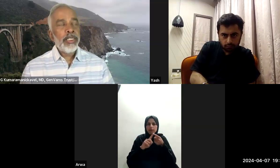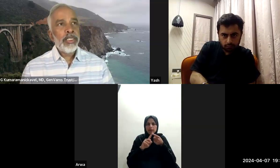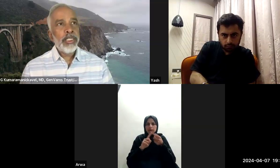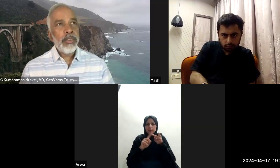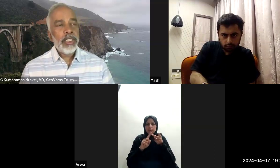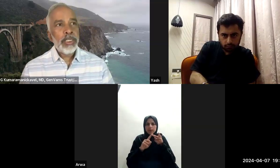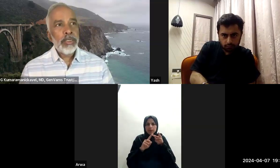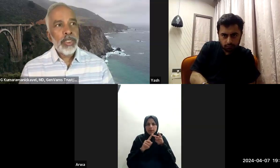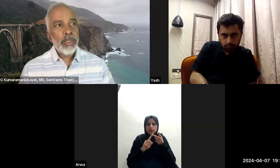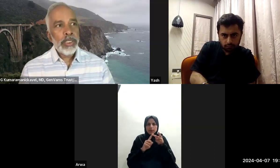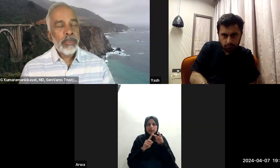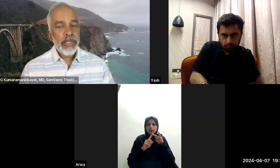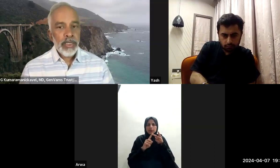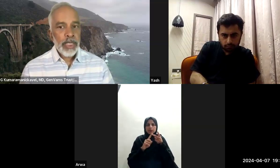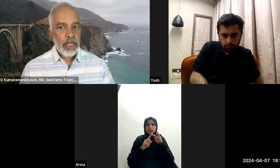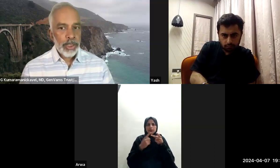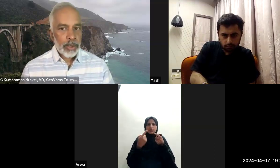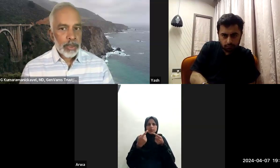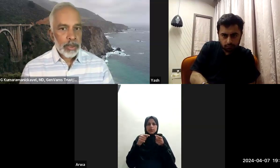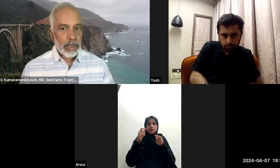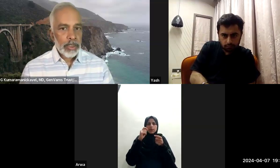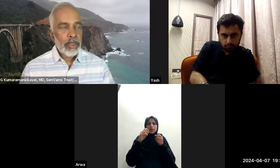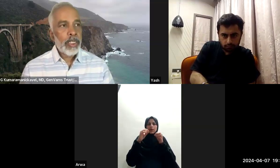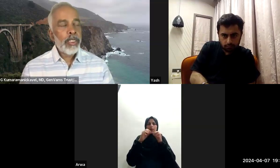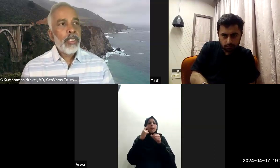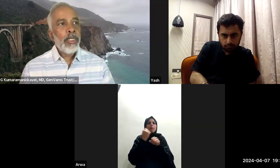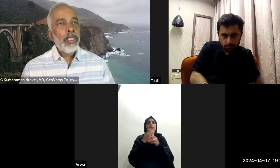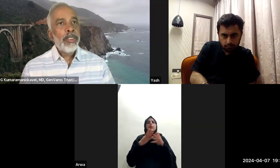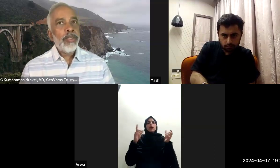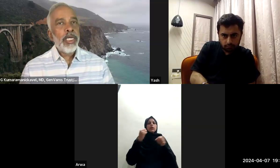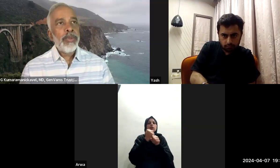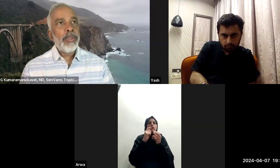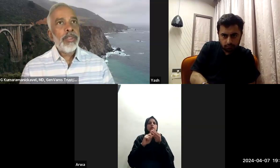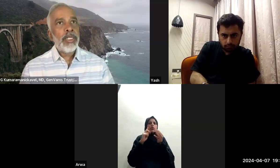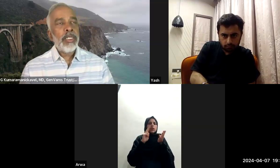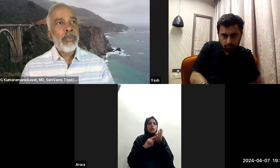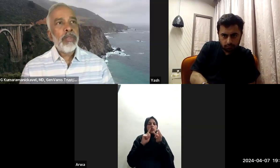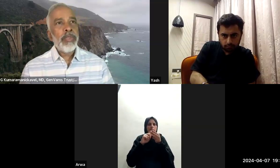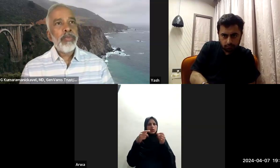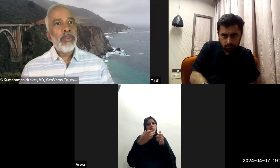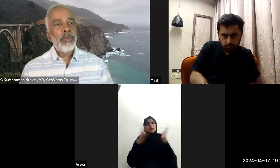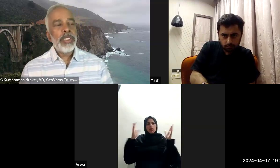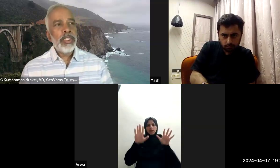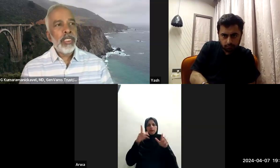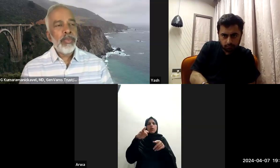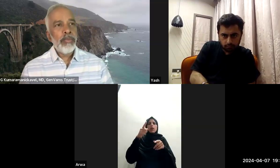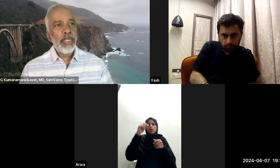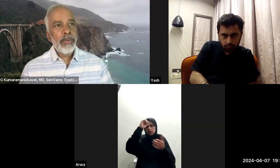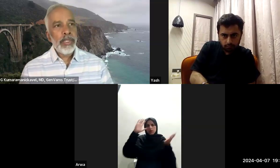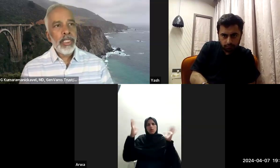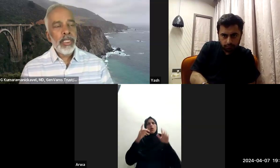in this gene. It's because it's a very big gene. Okay so therefore when people do gene therapy. Briefly